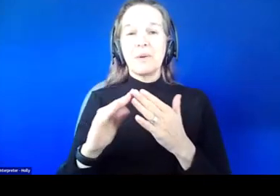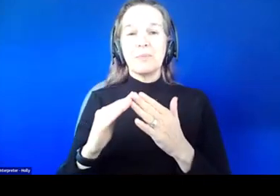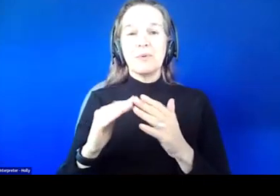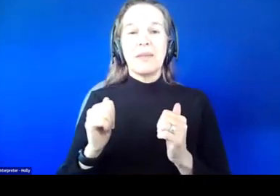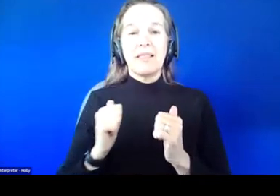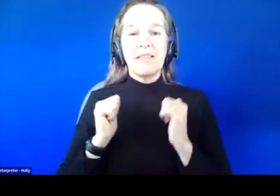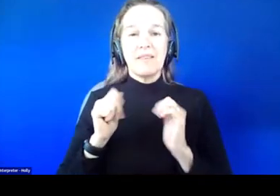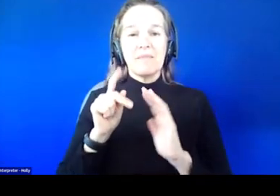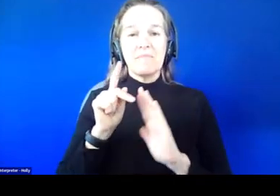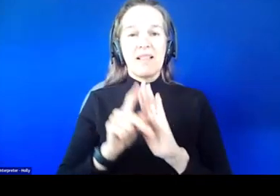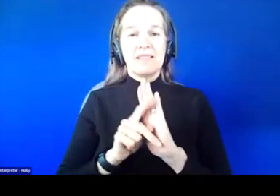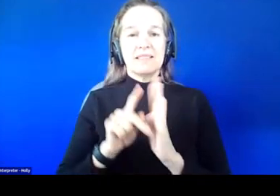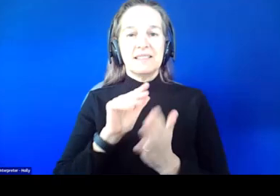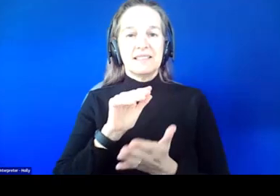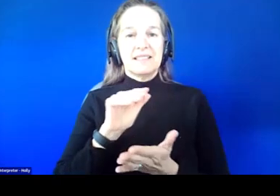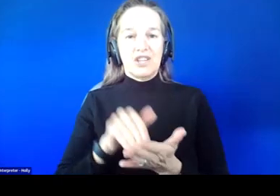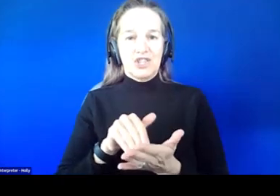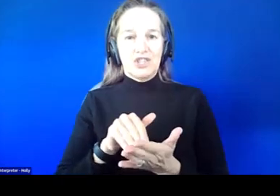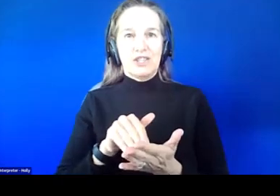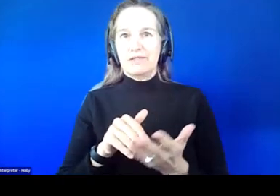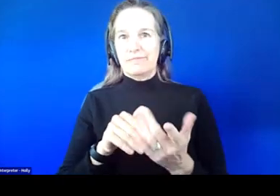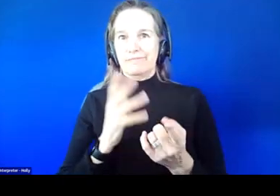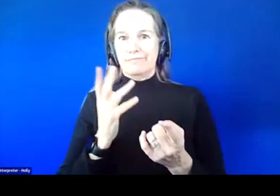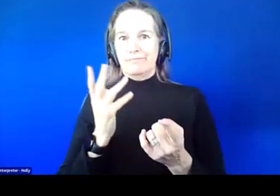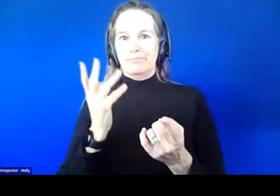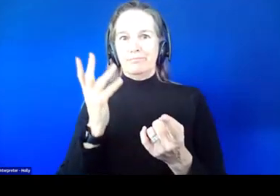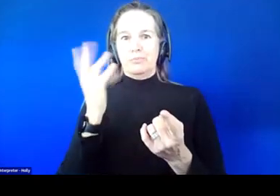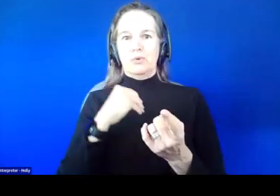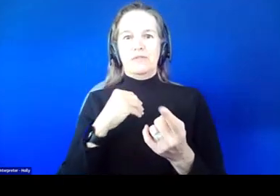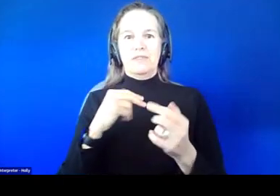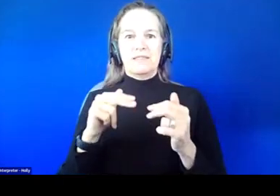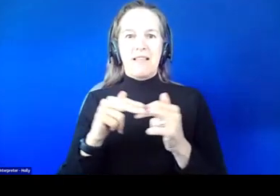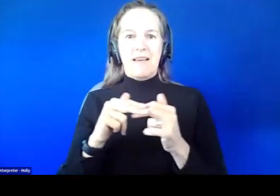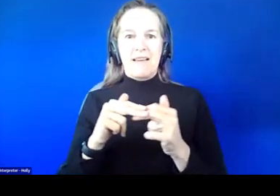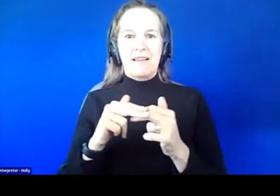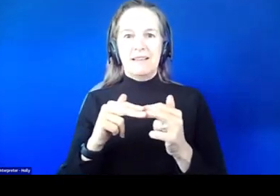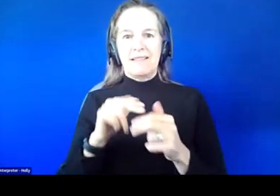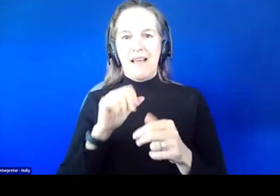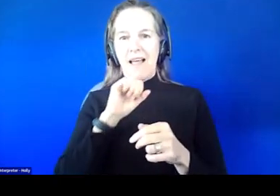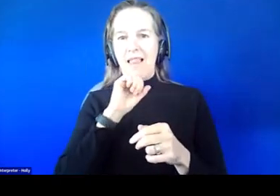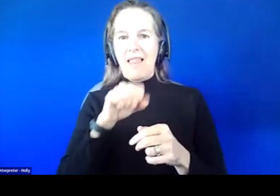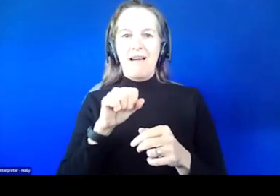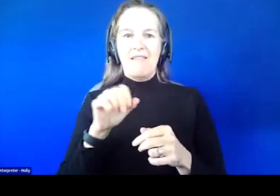for this beautiful slide. I love a good map. So